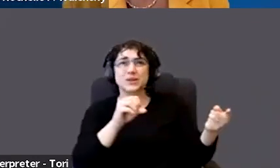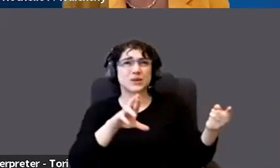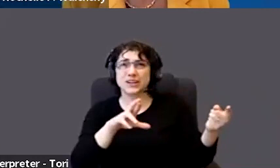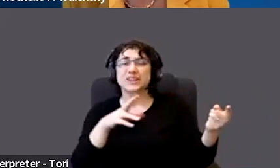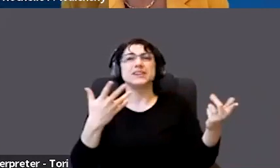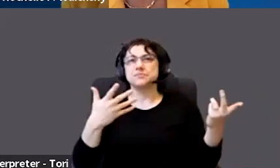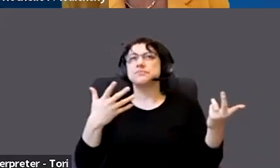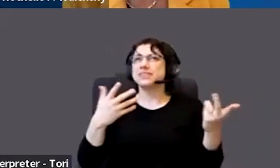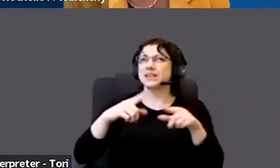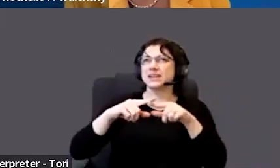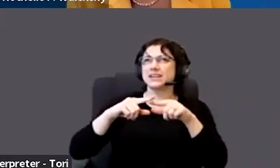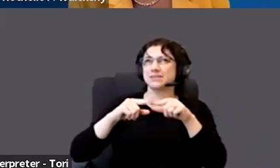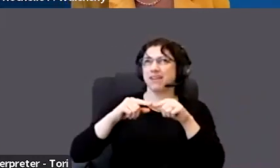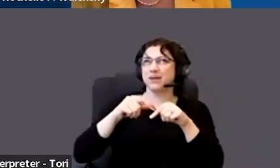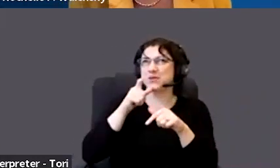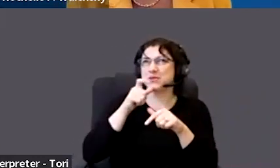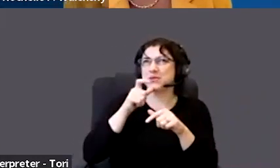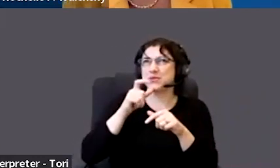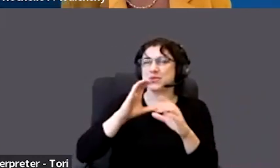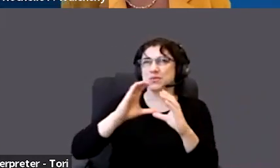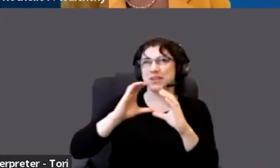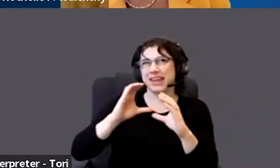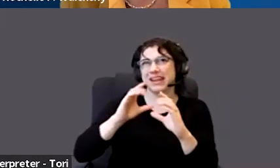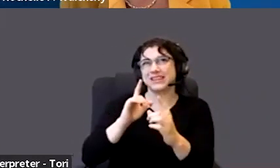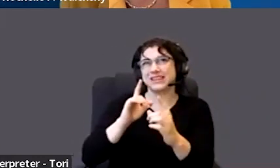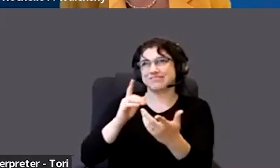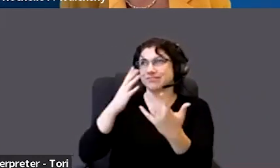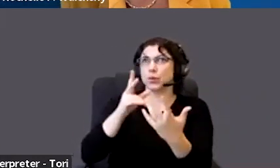on who we're talking to. And I think that's true of our day-to-day work